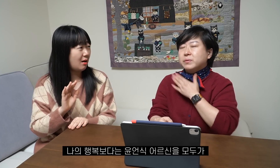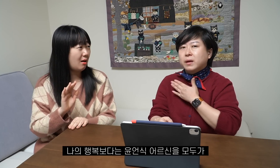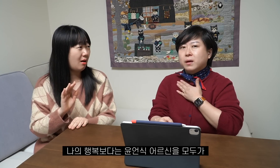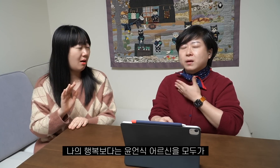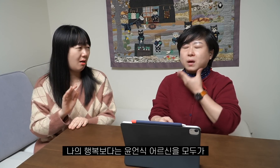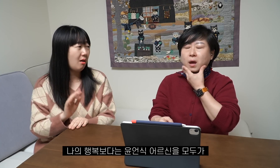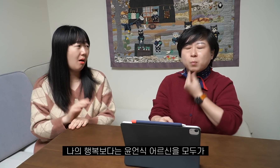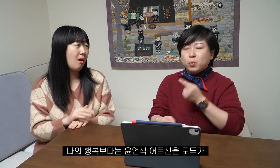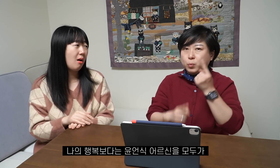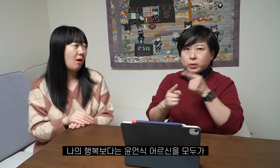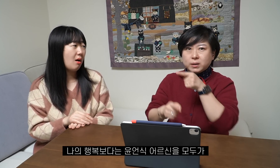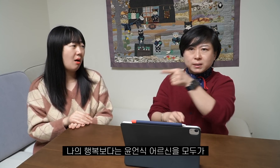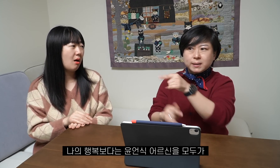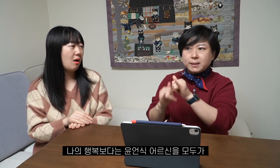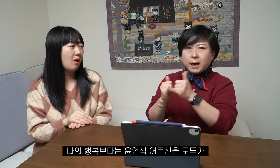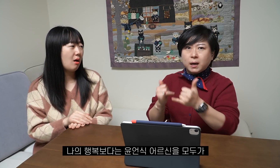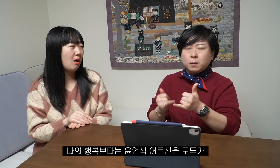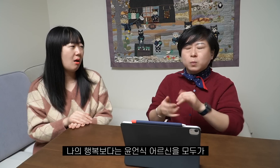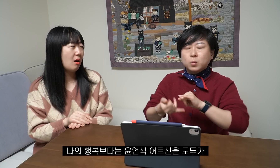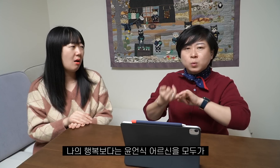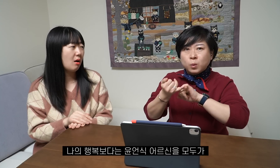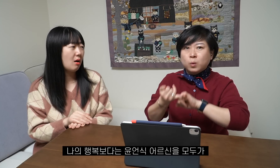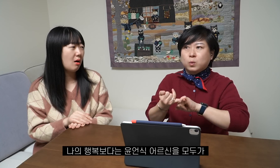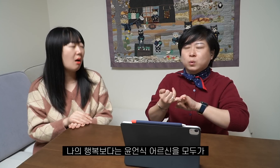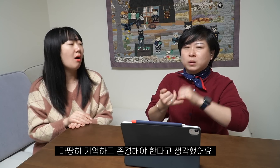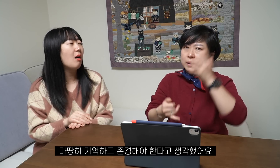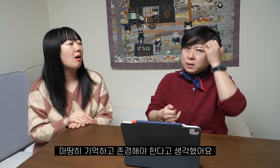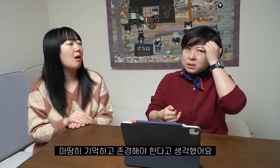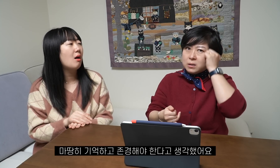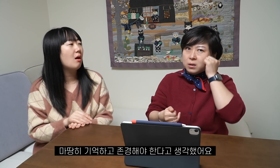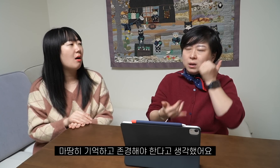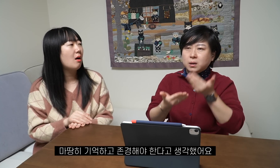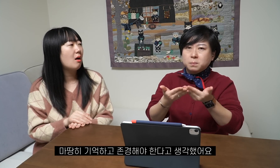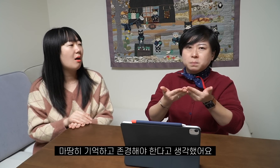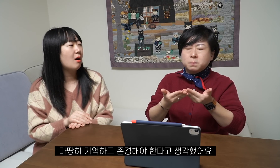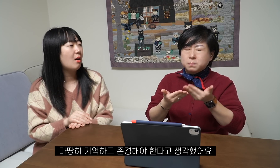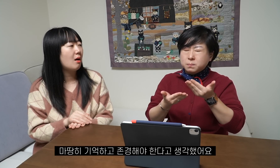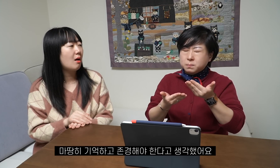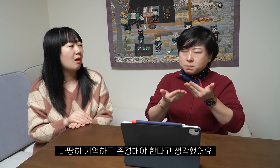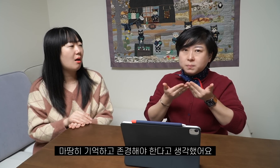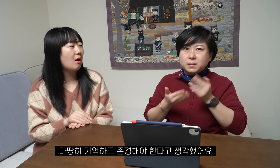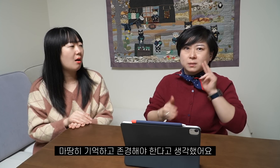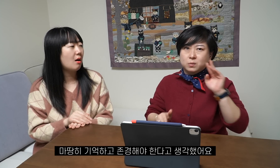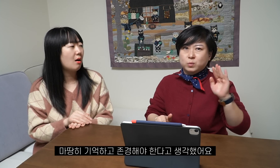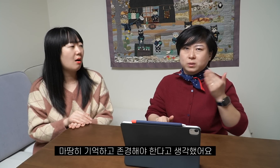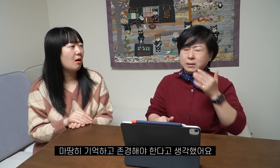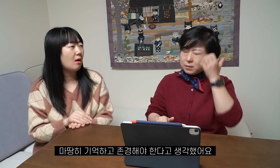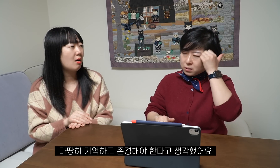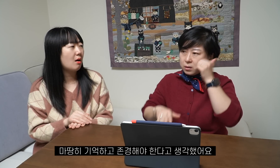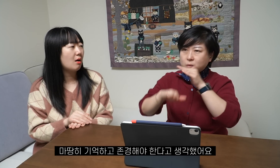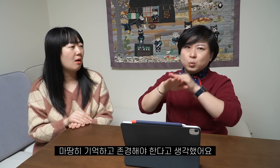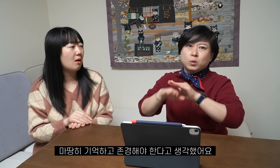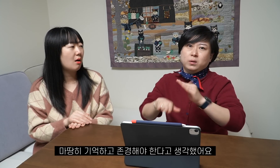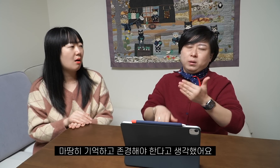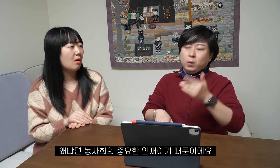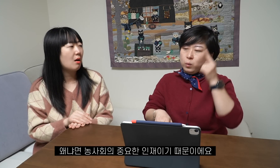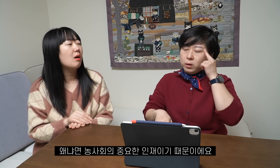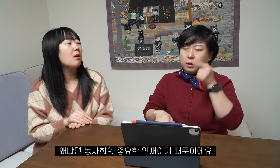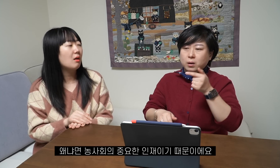Rather than my happiness, I thought that everyone should remember and respect Yun Eon-shik.